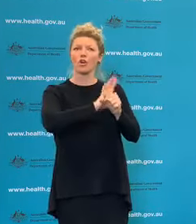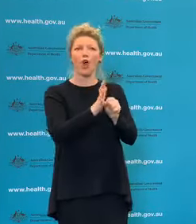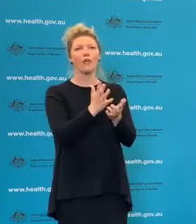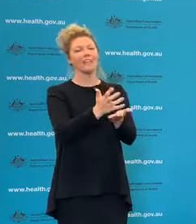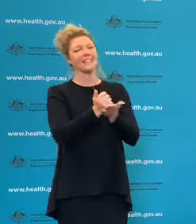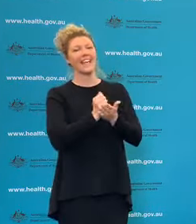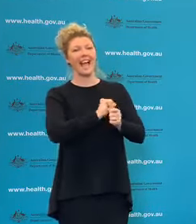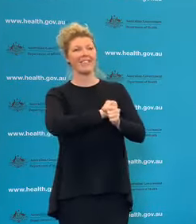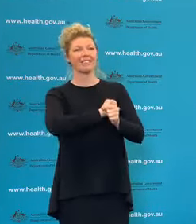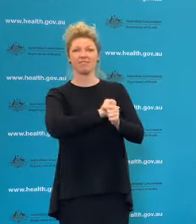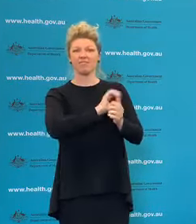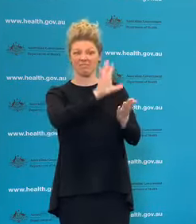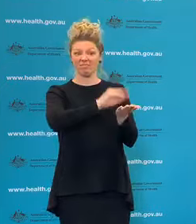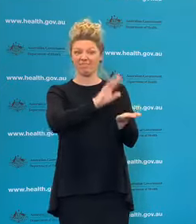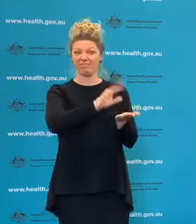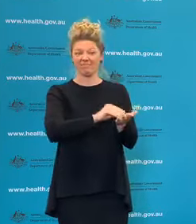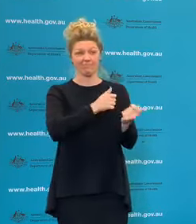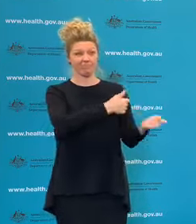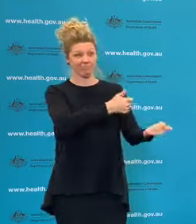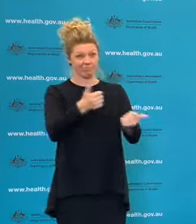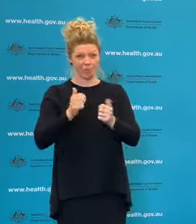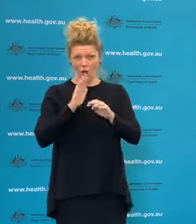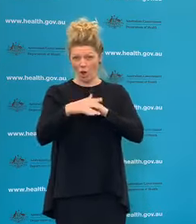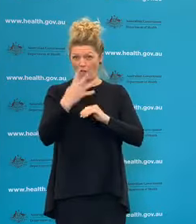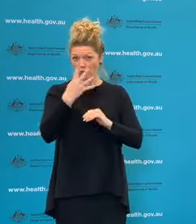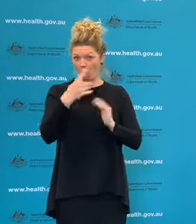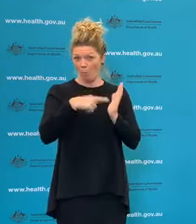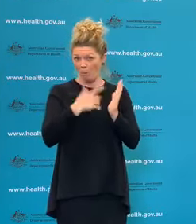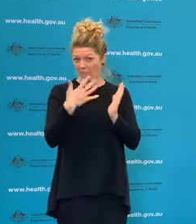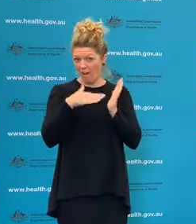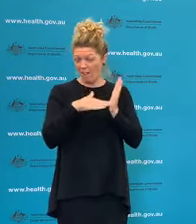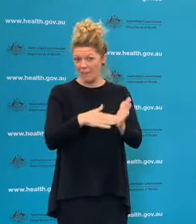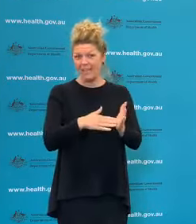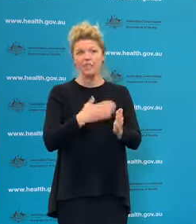important. We're asking all Australians with a smartphone, please consider